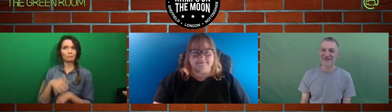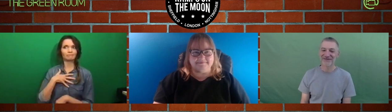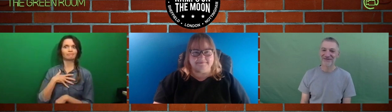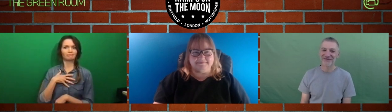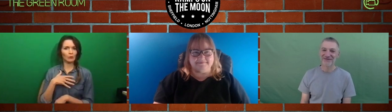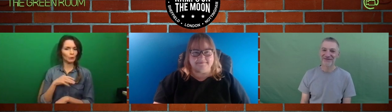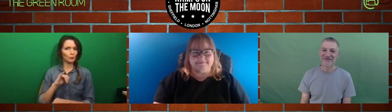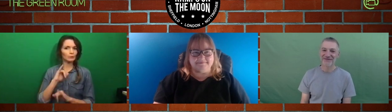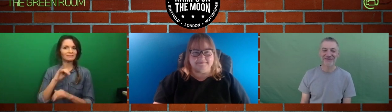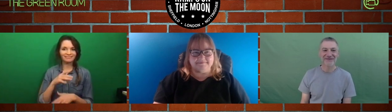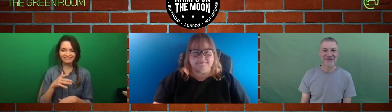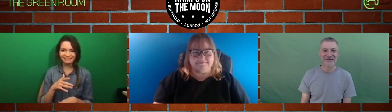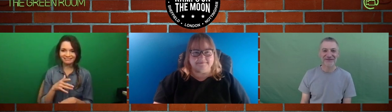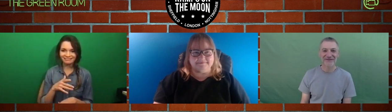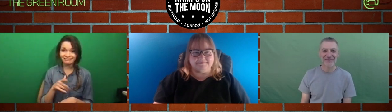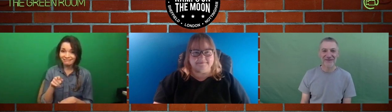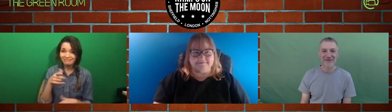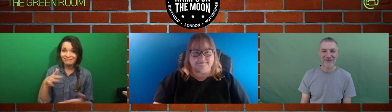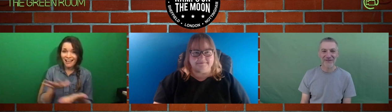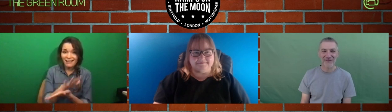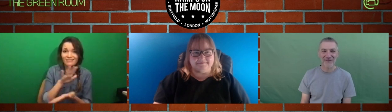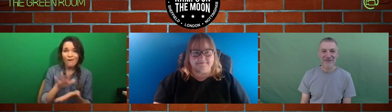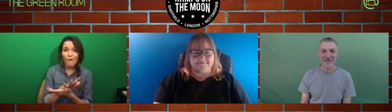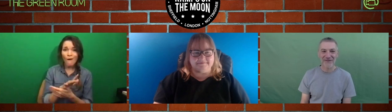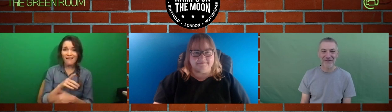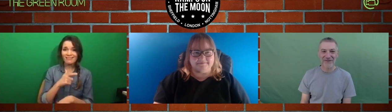Was it fun to play a part that was so strong and